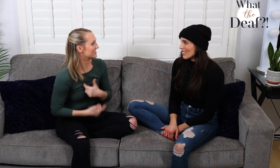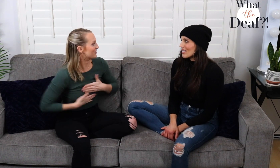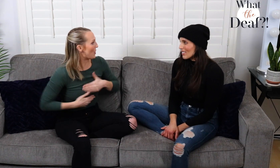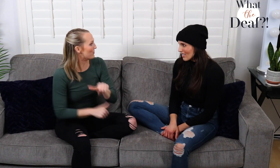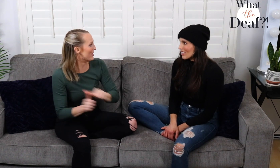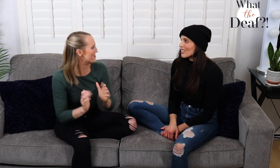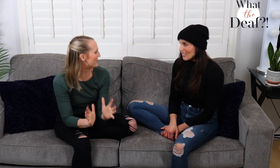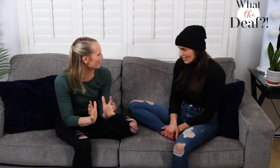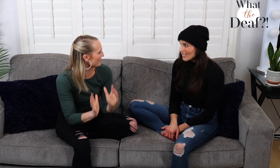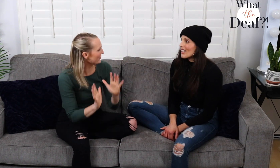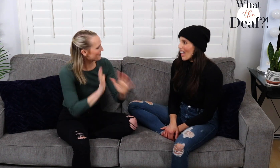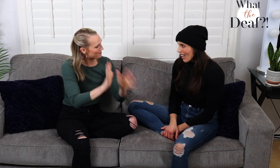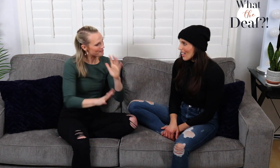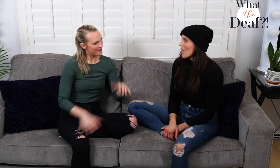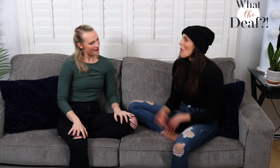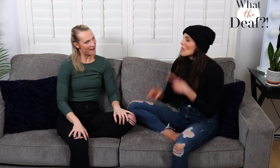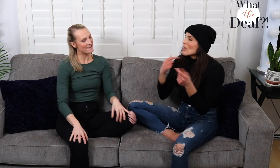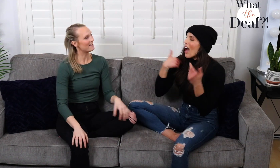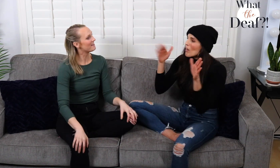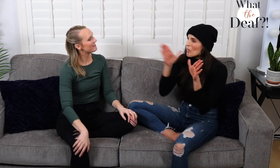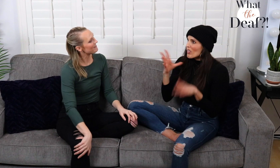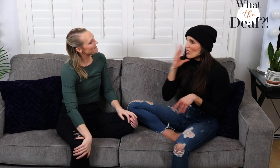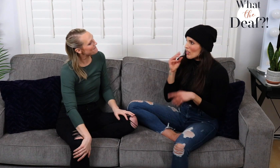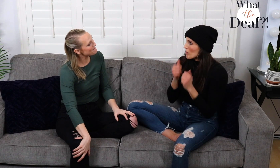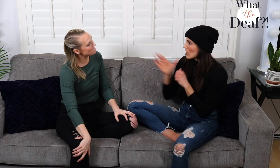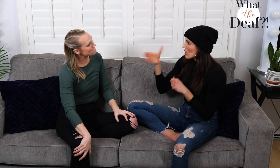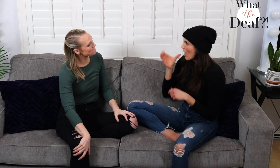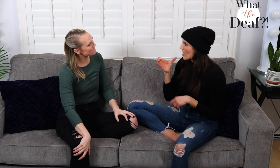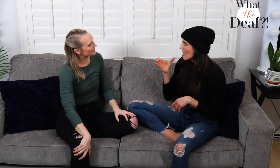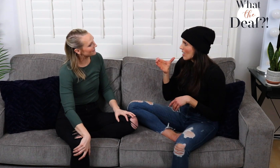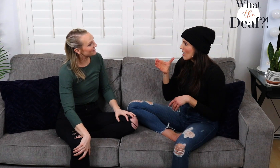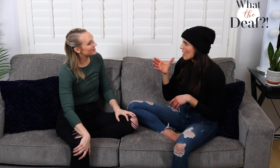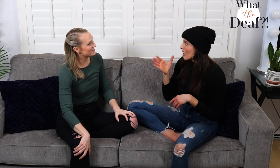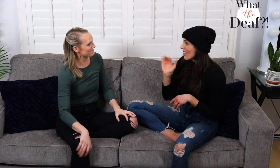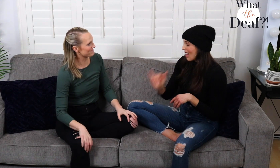let us enjoy the time together. - Yeah, and you also had a wonderful experience with your cousin